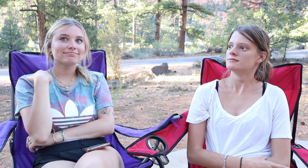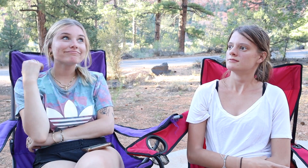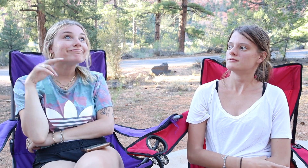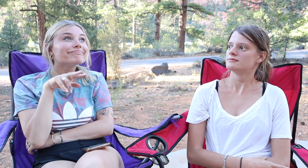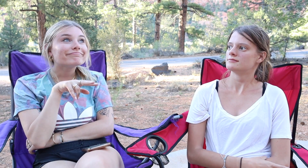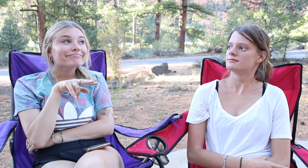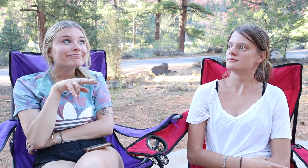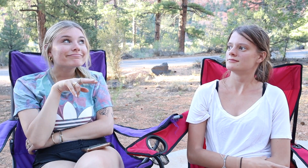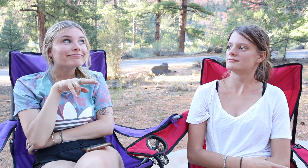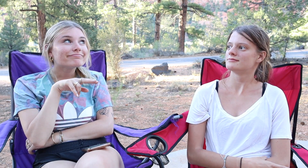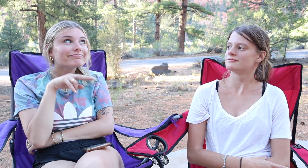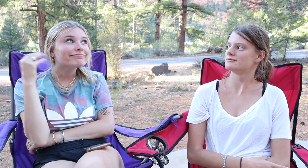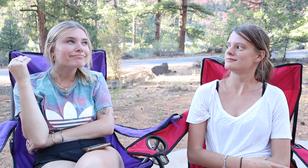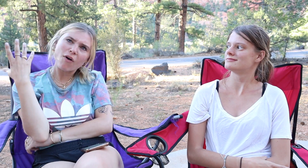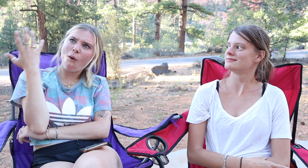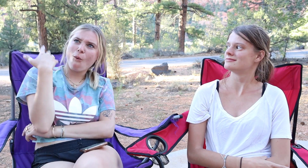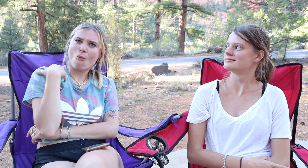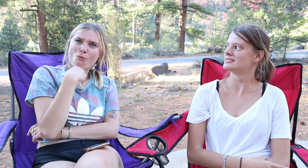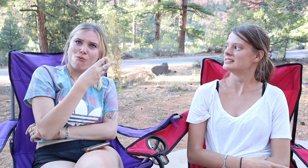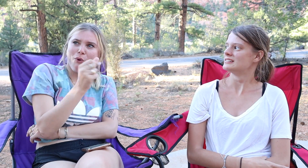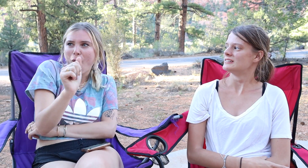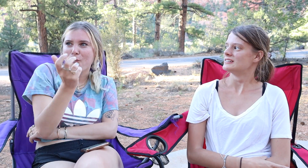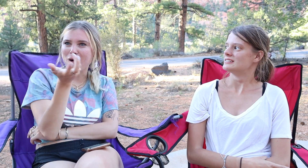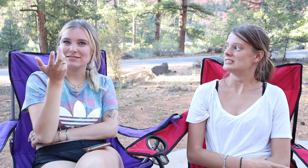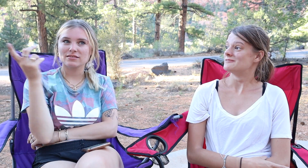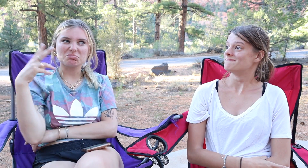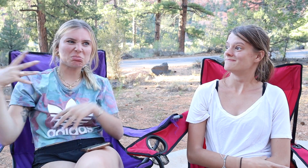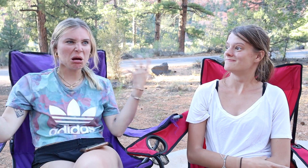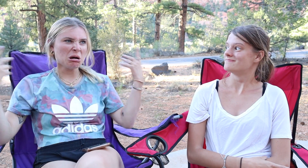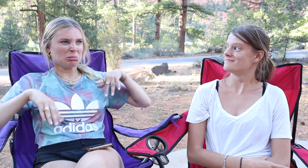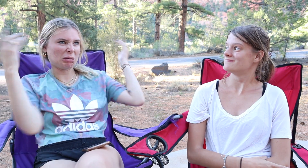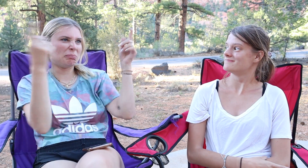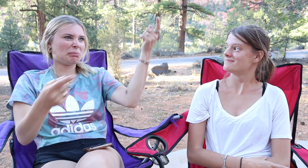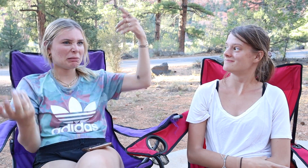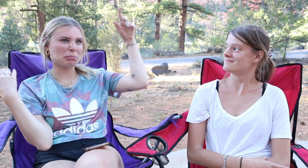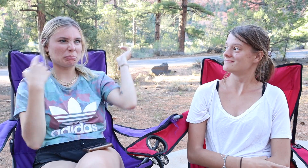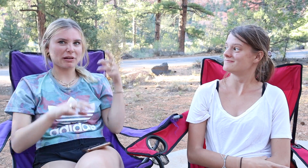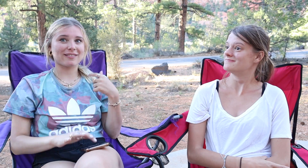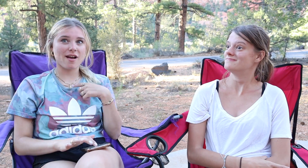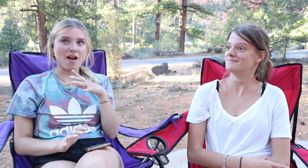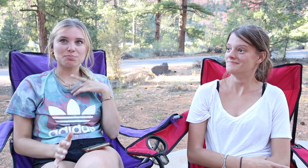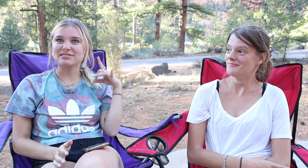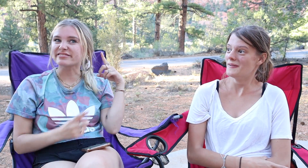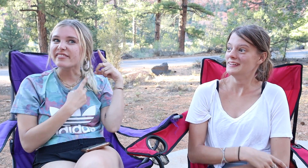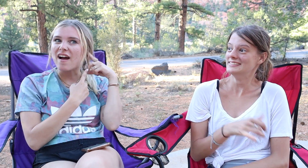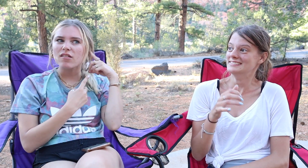C: I was like then out of blue, they shouted inside my ear I'm like WHOA then I said I AM DEAF